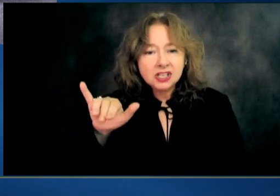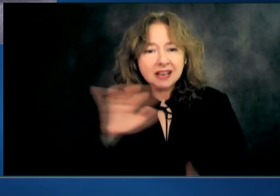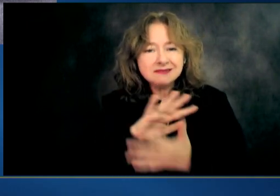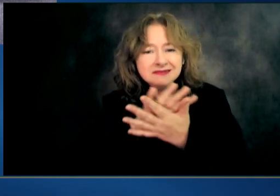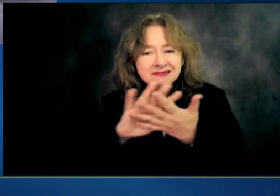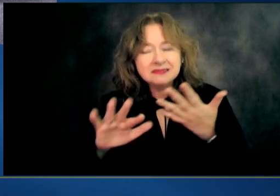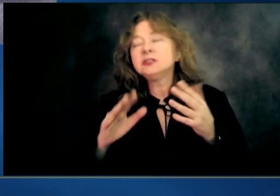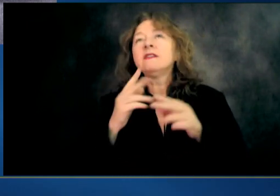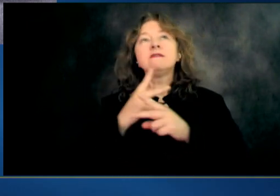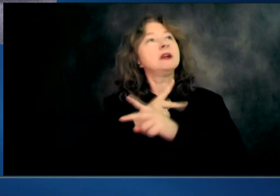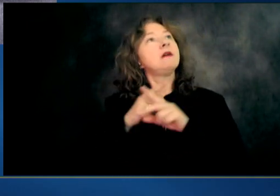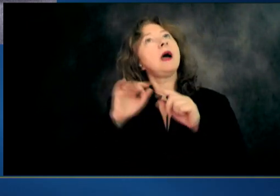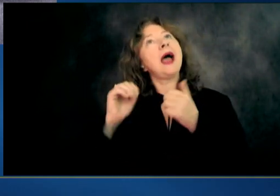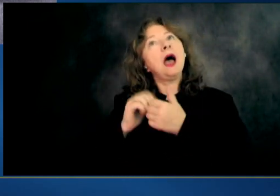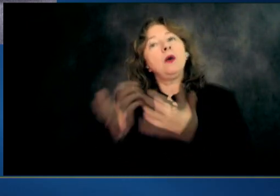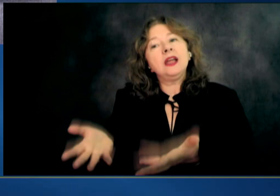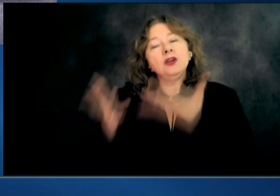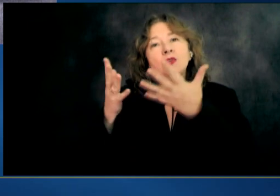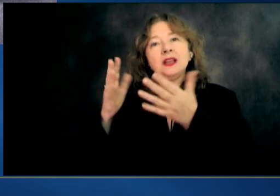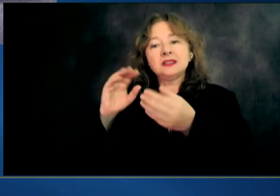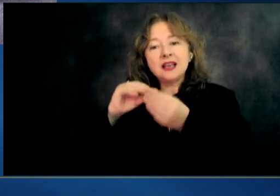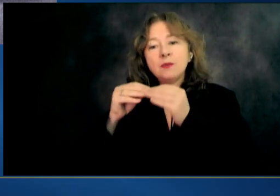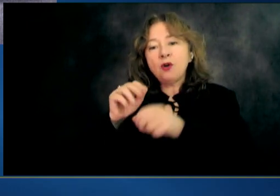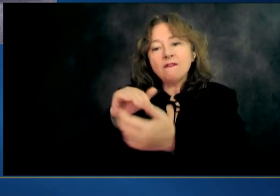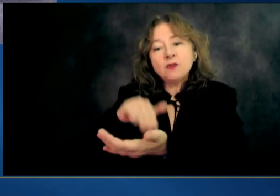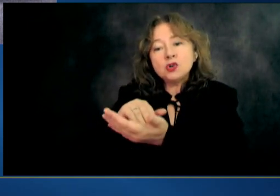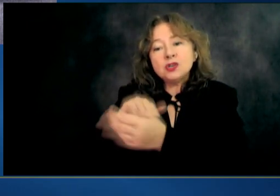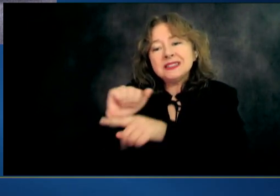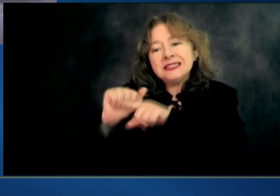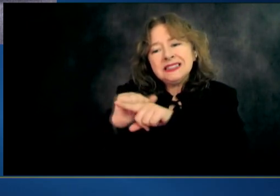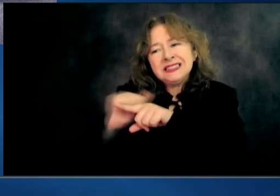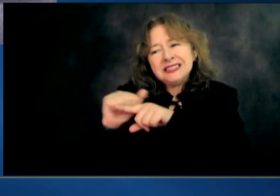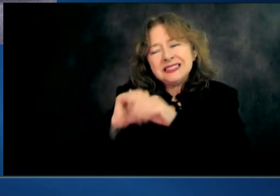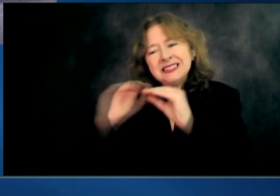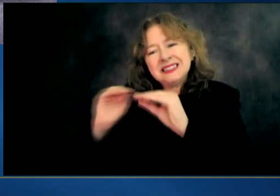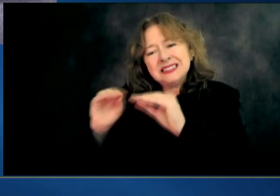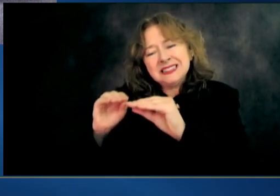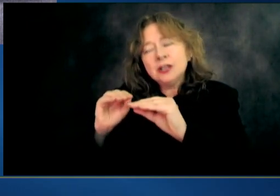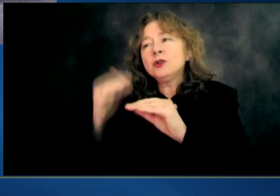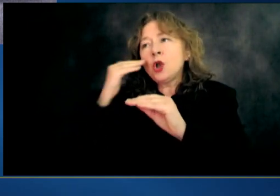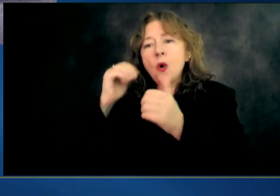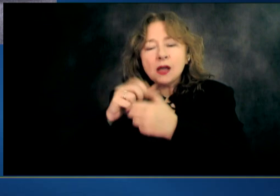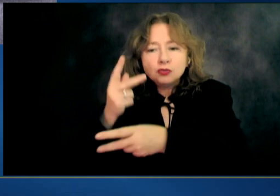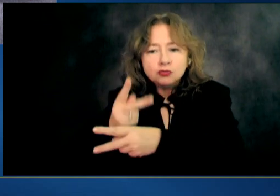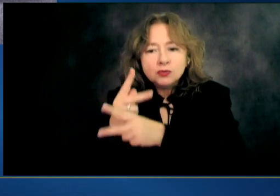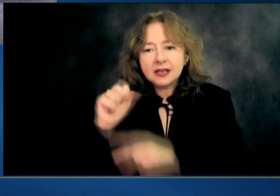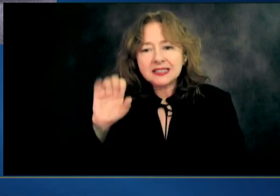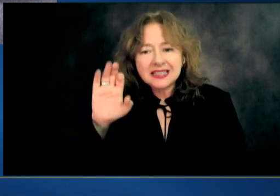providers that at least have that basic knowledge to treat sickle cell disease, and ensuring that